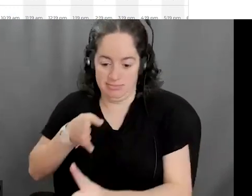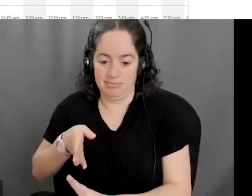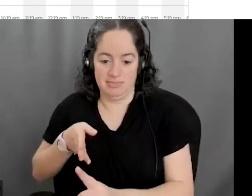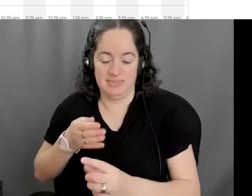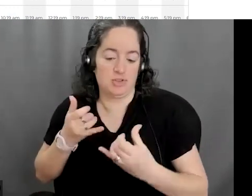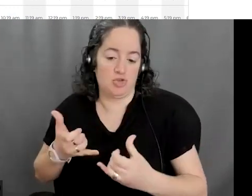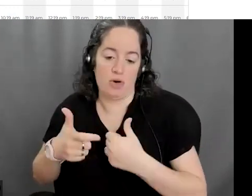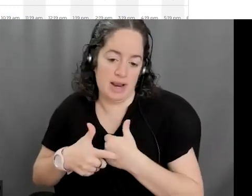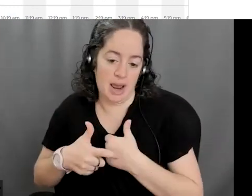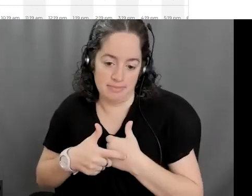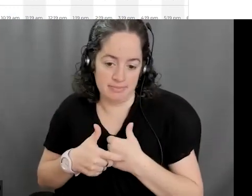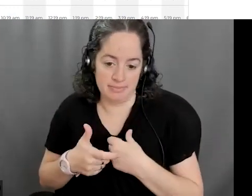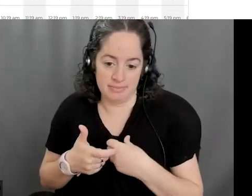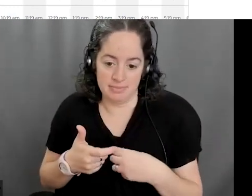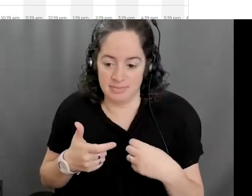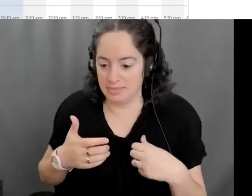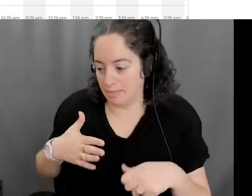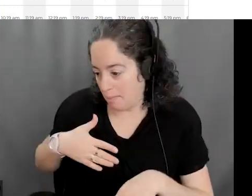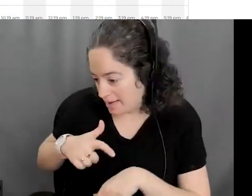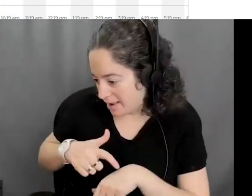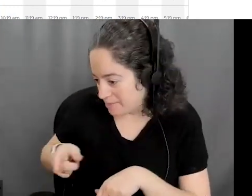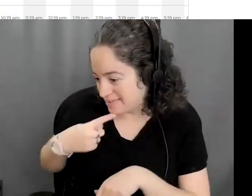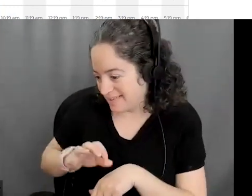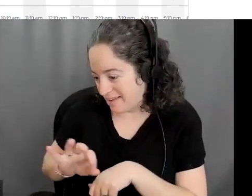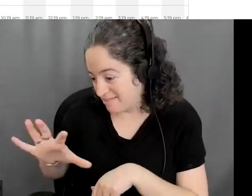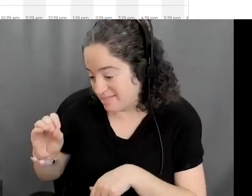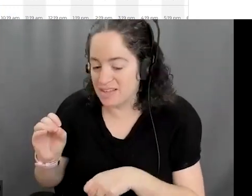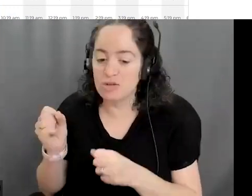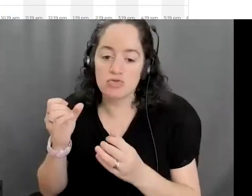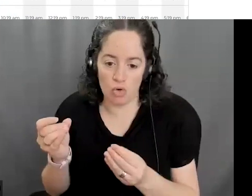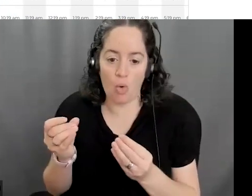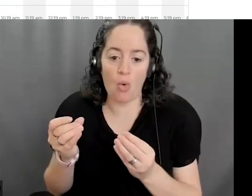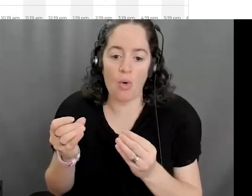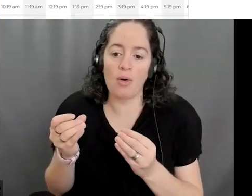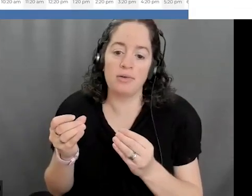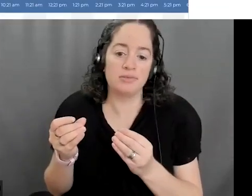Currently, my clock says 9:50, so the first column is the nine o'clock bus